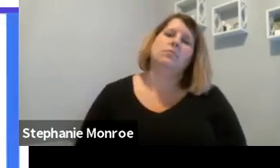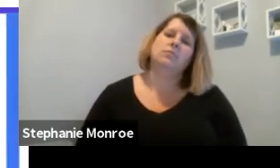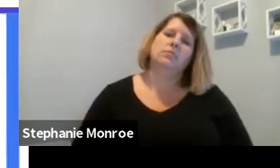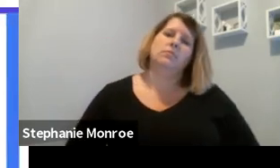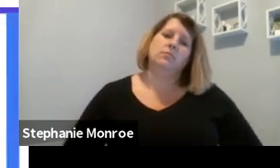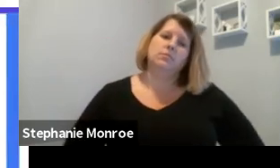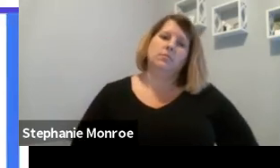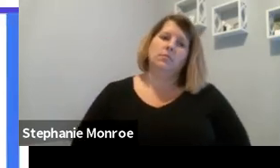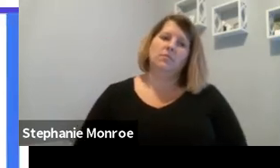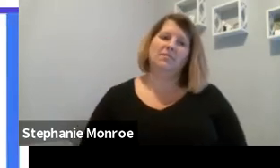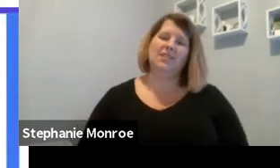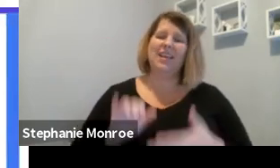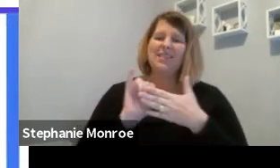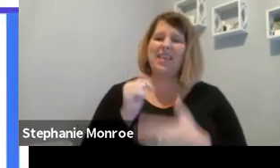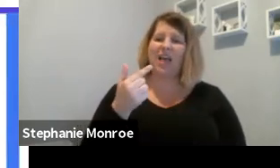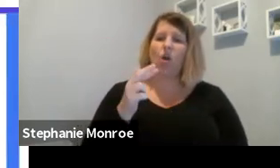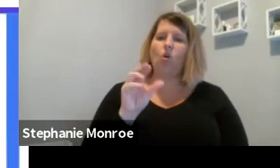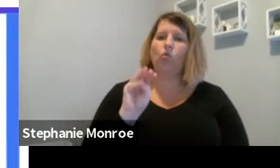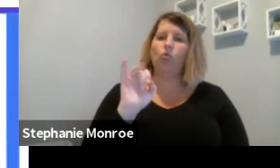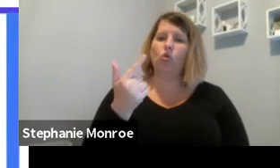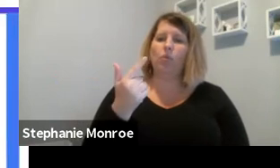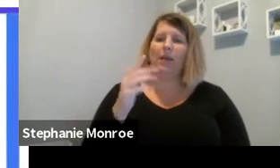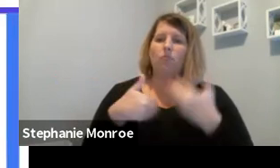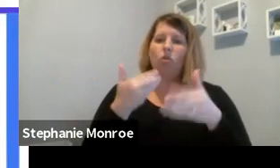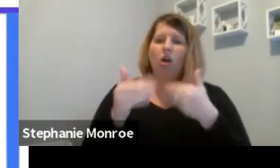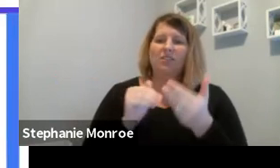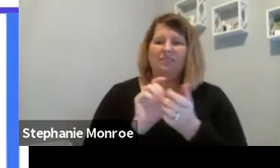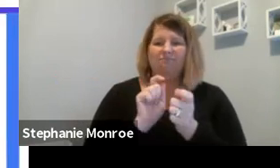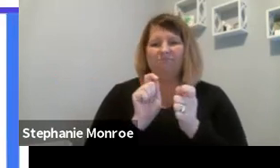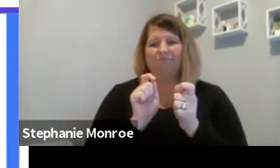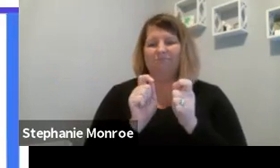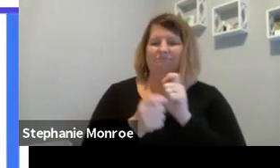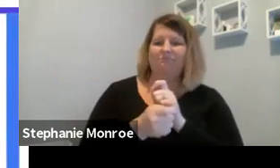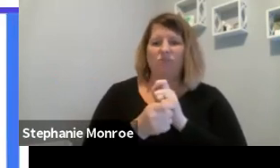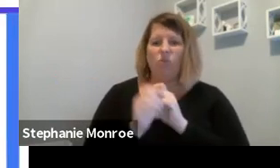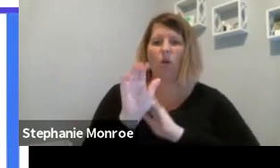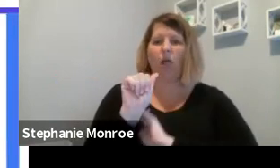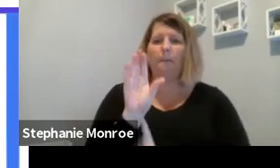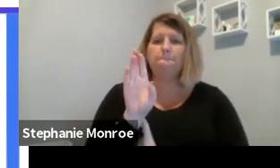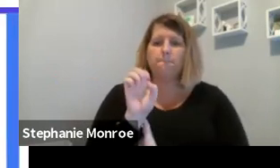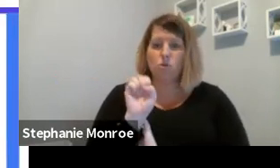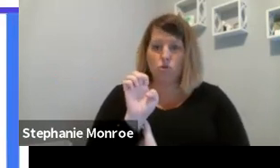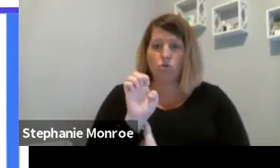[Narrator] As this grooming process evolves into abuse, the effects can manifest in a variety of ways,